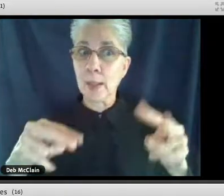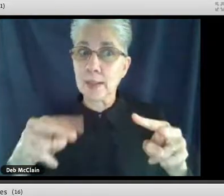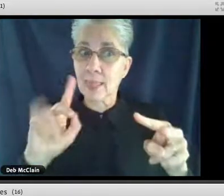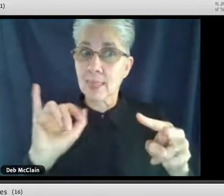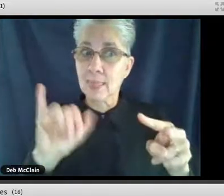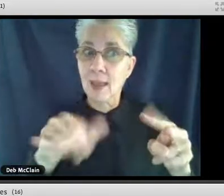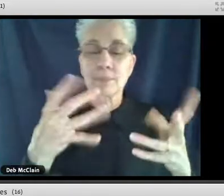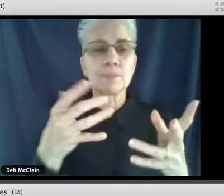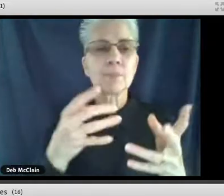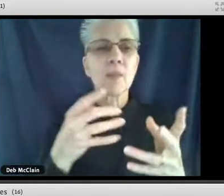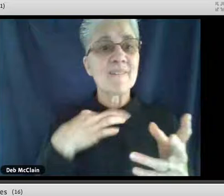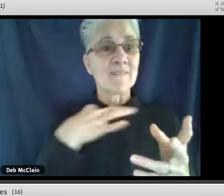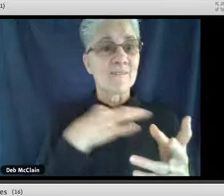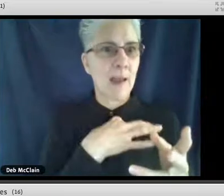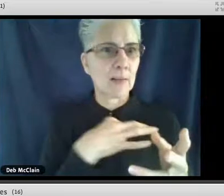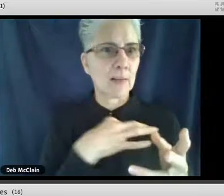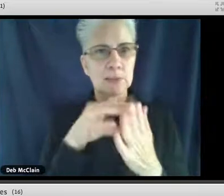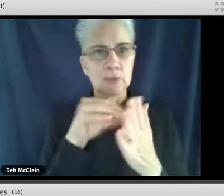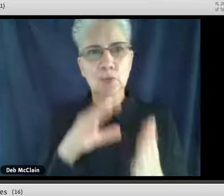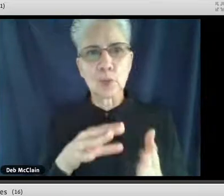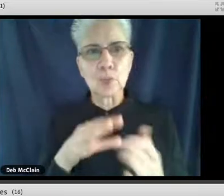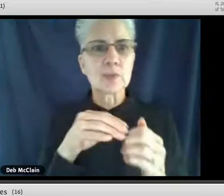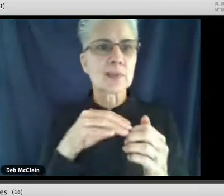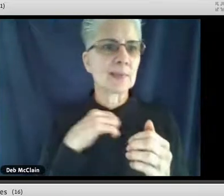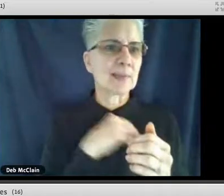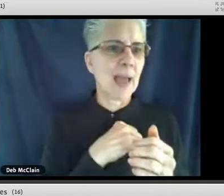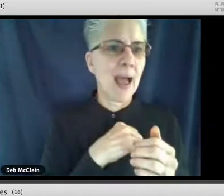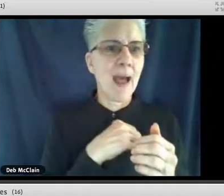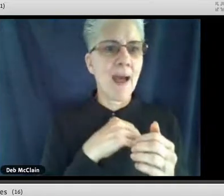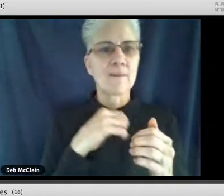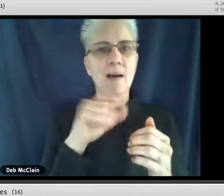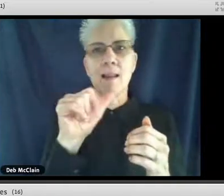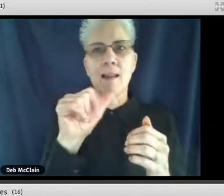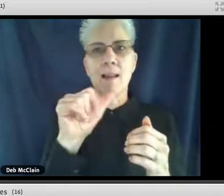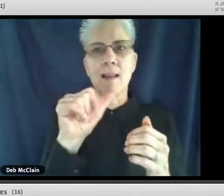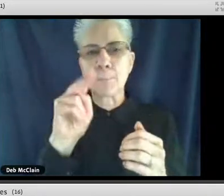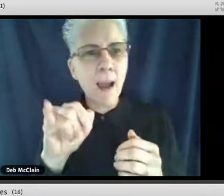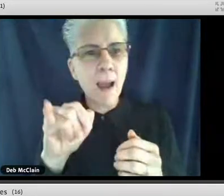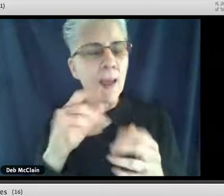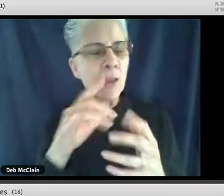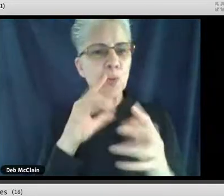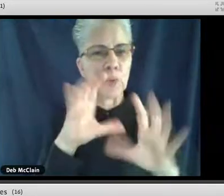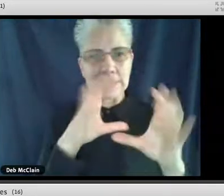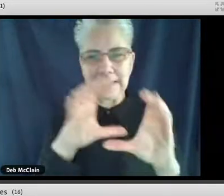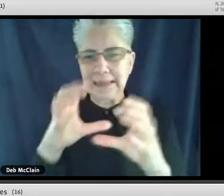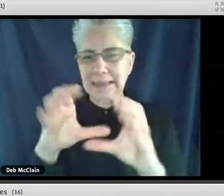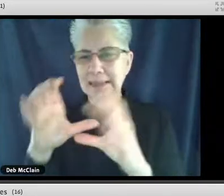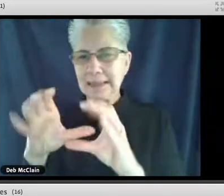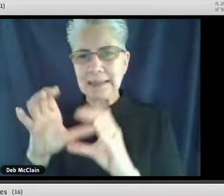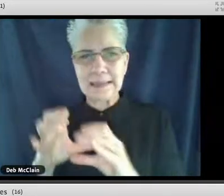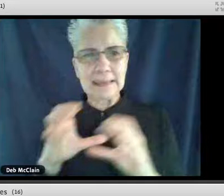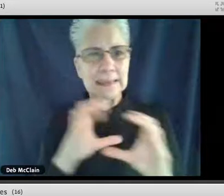Faculty, students, alumni, staff. There's so many people, and you can segment each one. You can have different versions of the survey